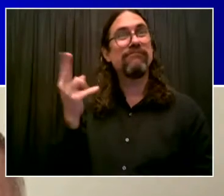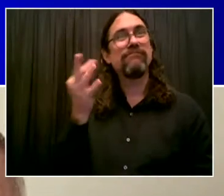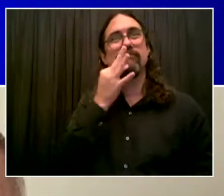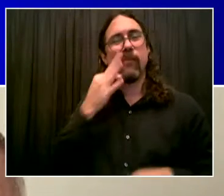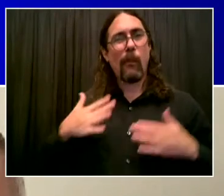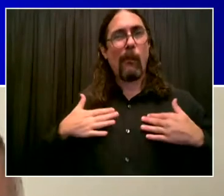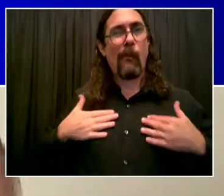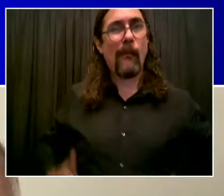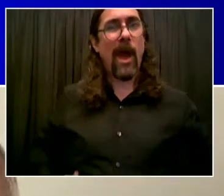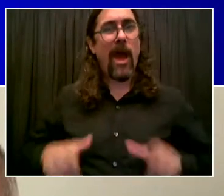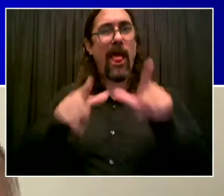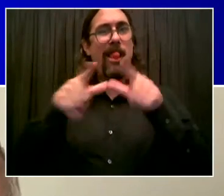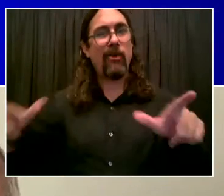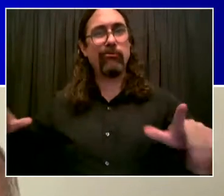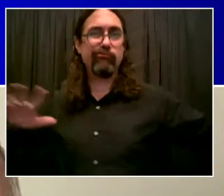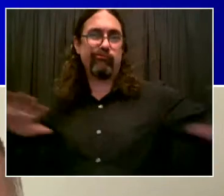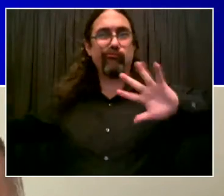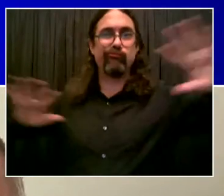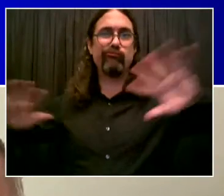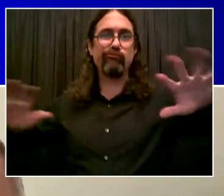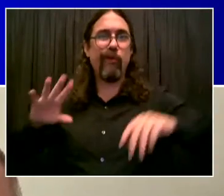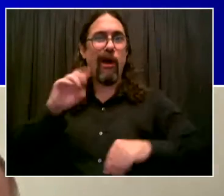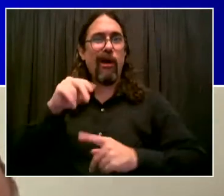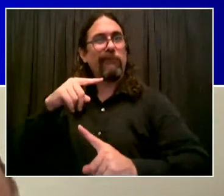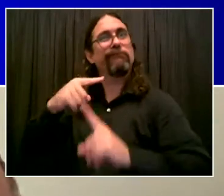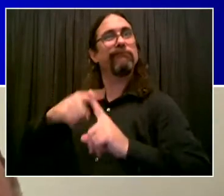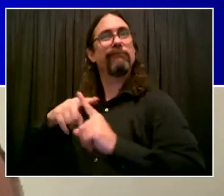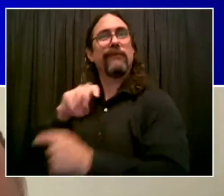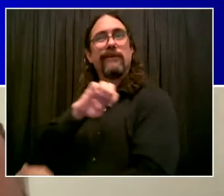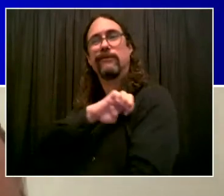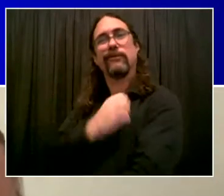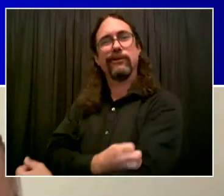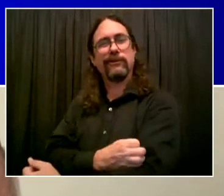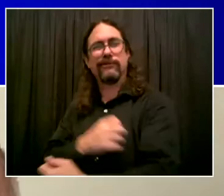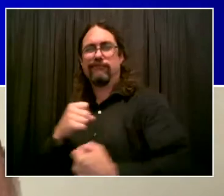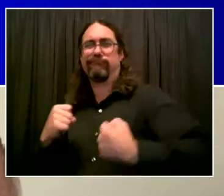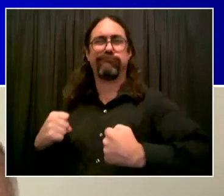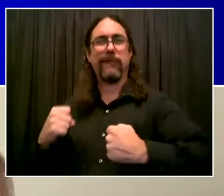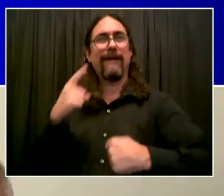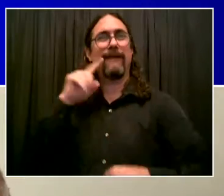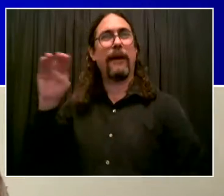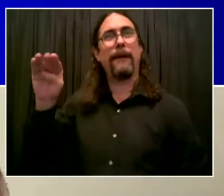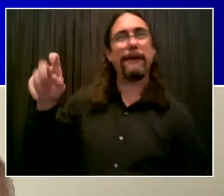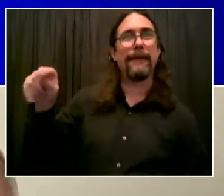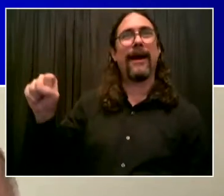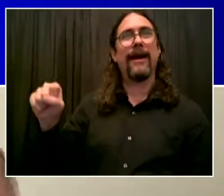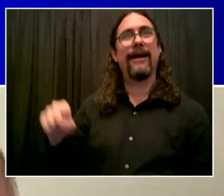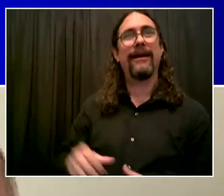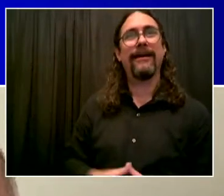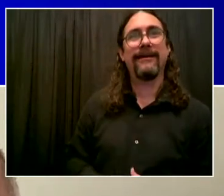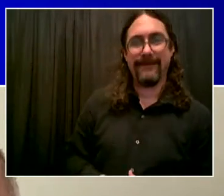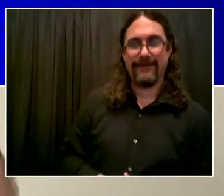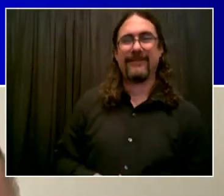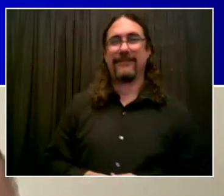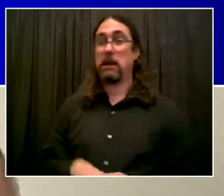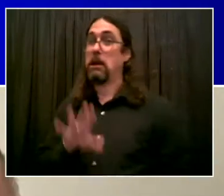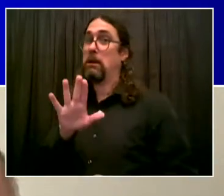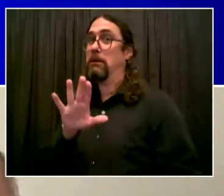MOSTLY WITH BODY LANGUAGE.